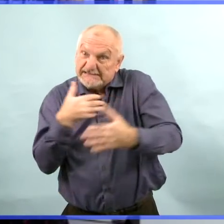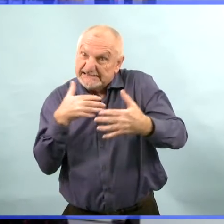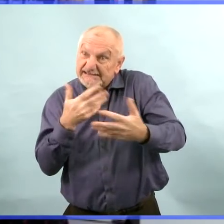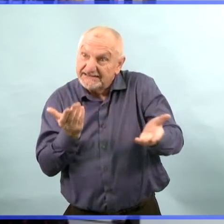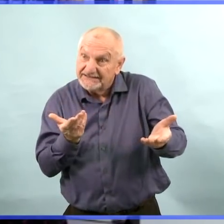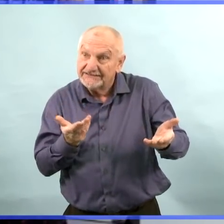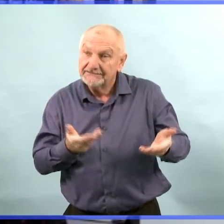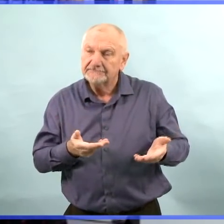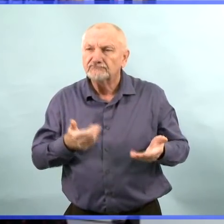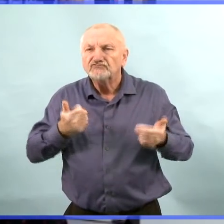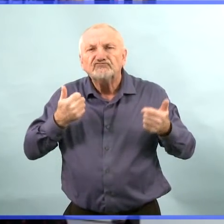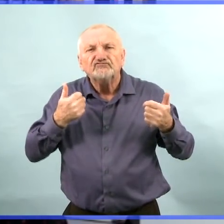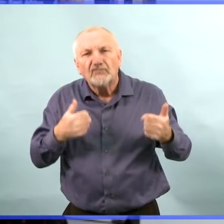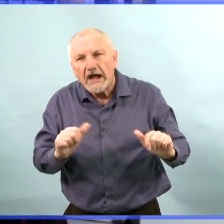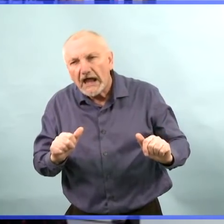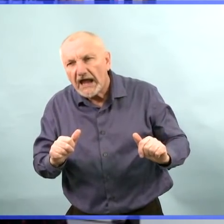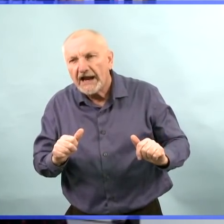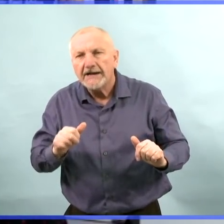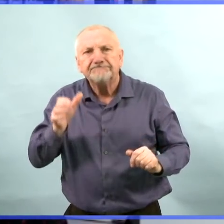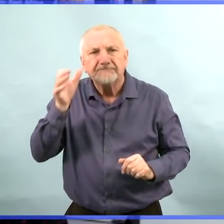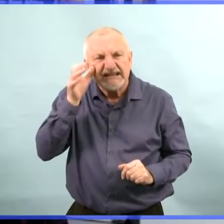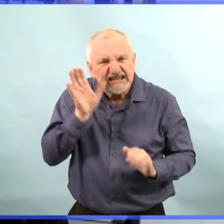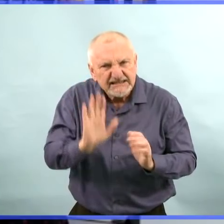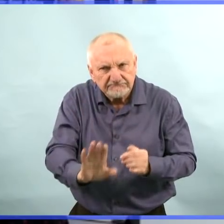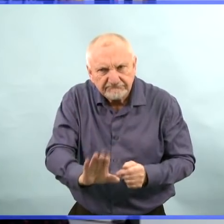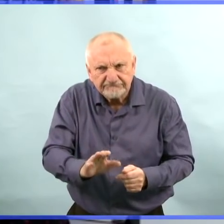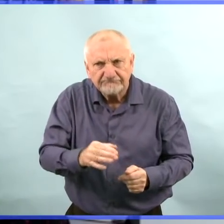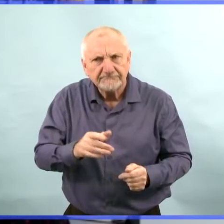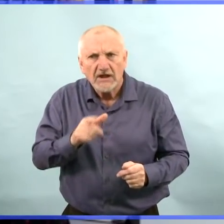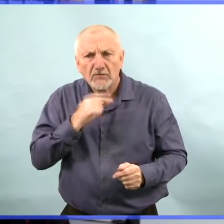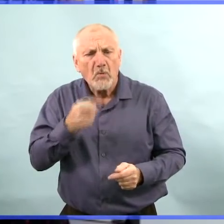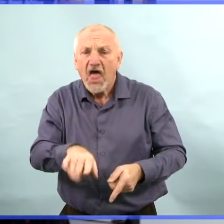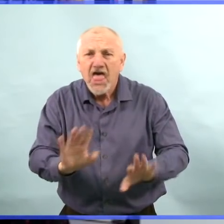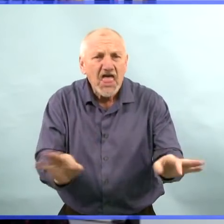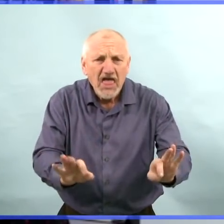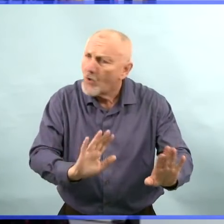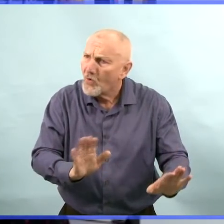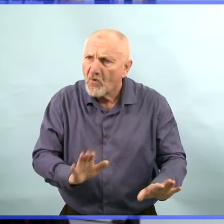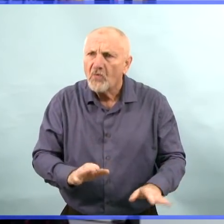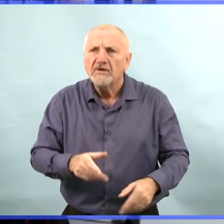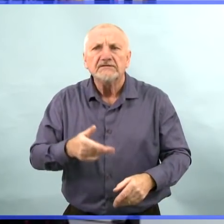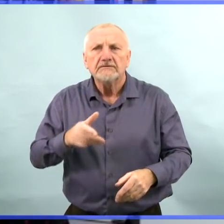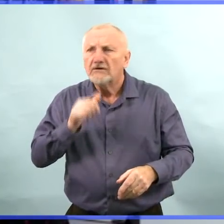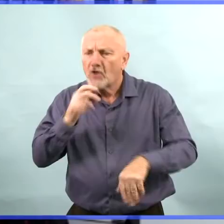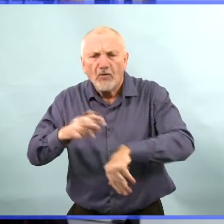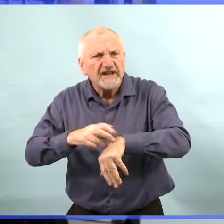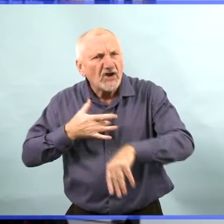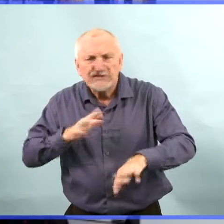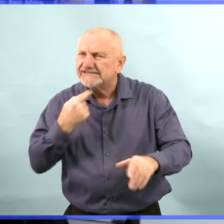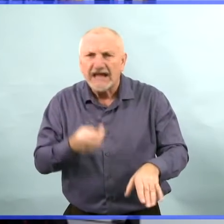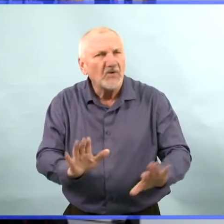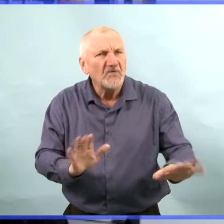trying to talk them out of being nervous or scared when it comes to vaccines facts are our best tools